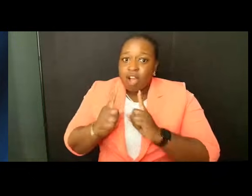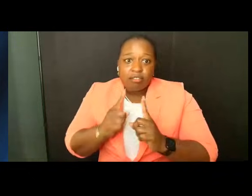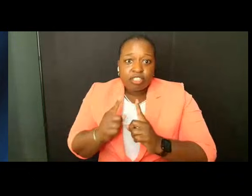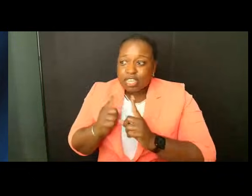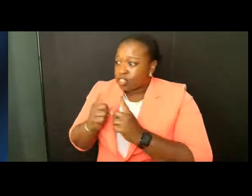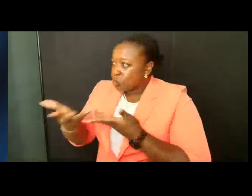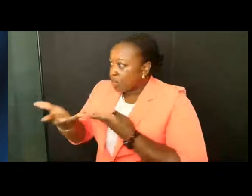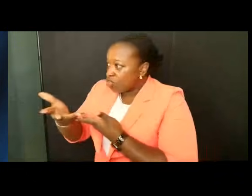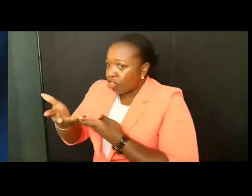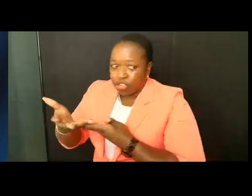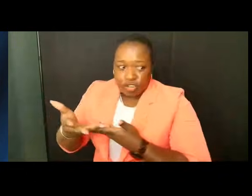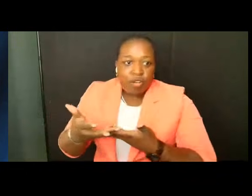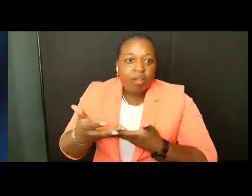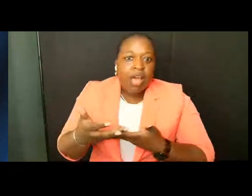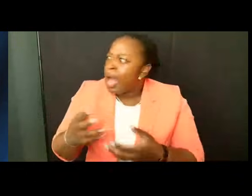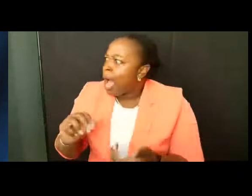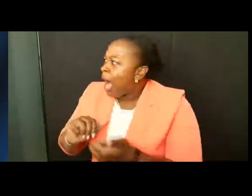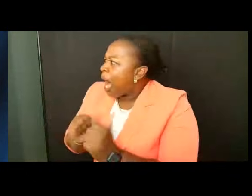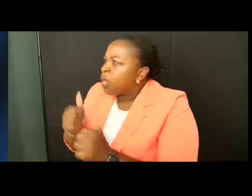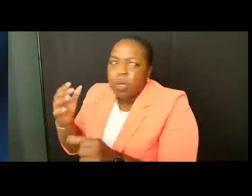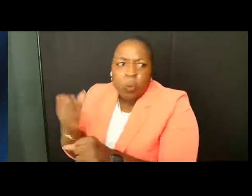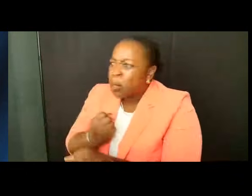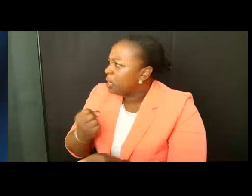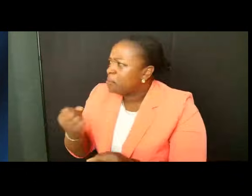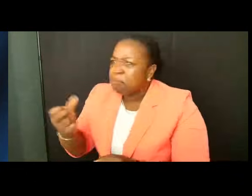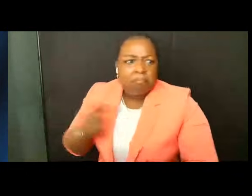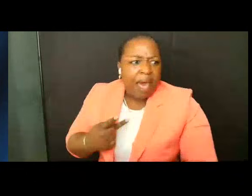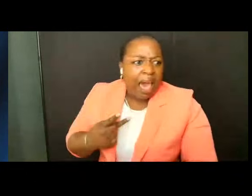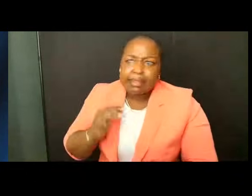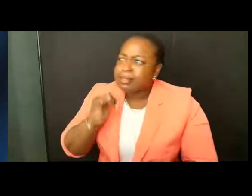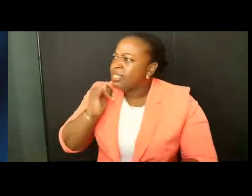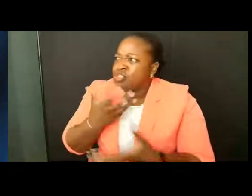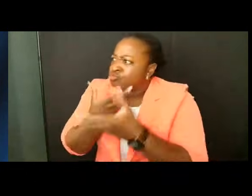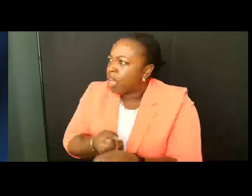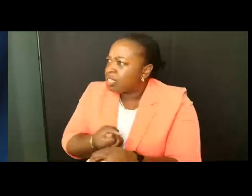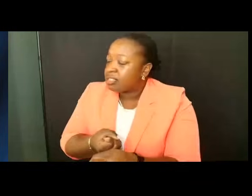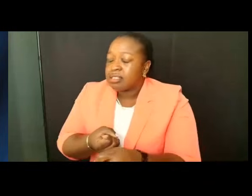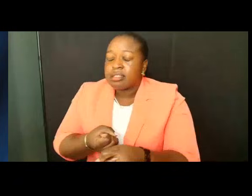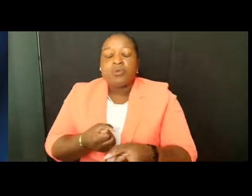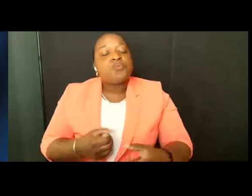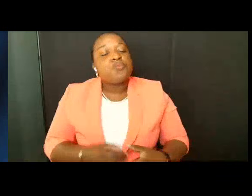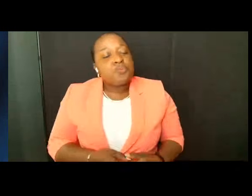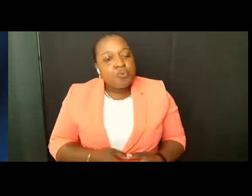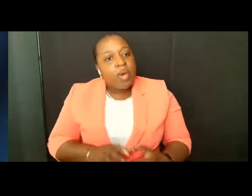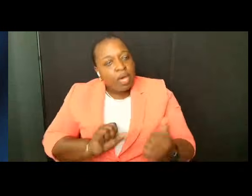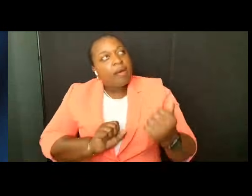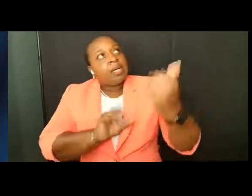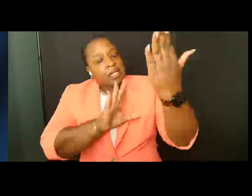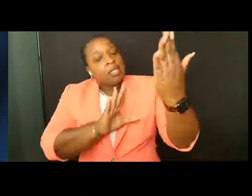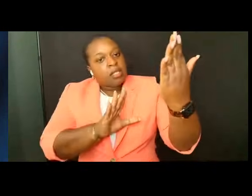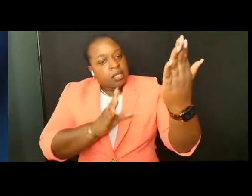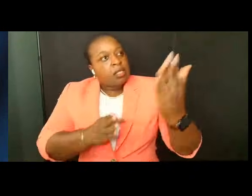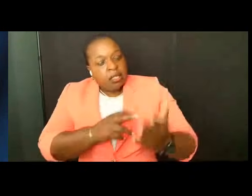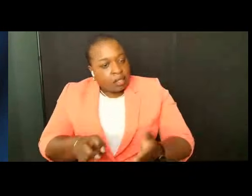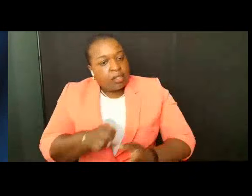win back this trust. We have great difficulty recognizing that it's a situation that's crazy,